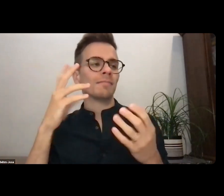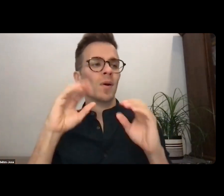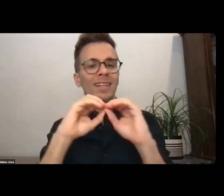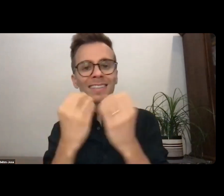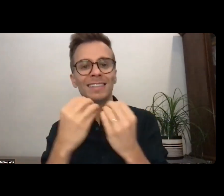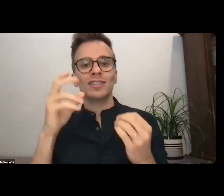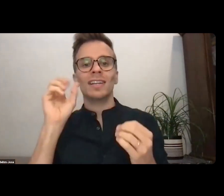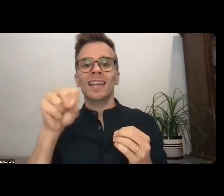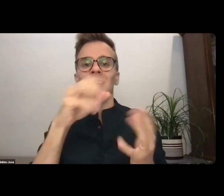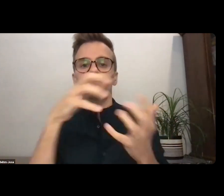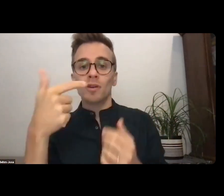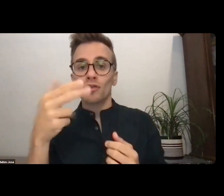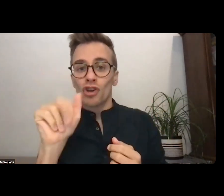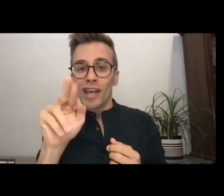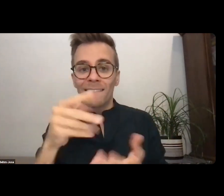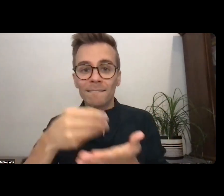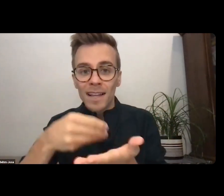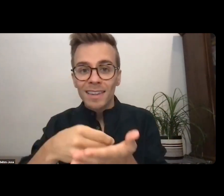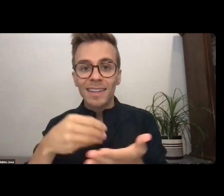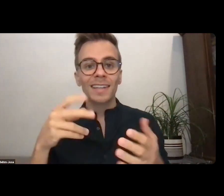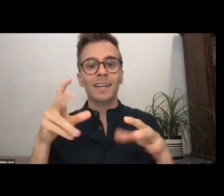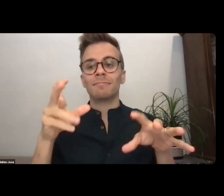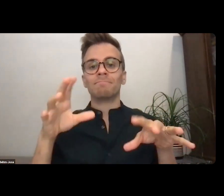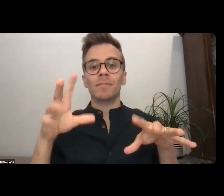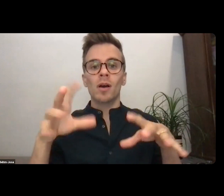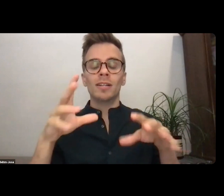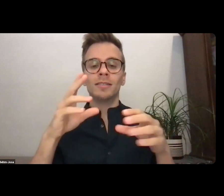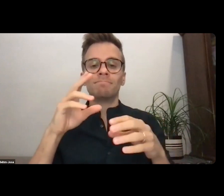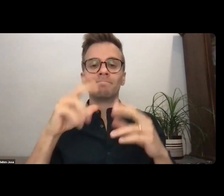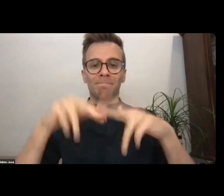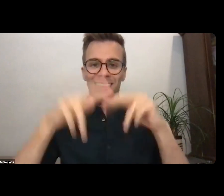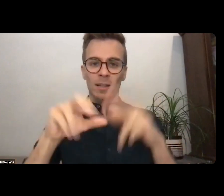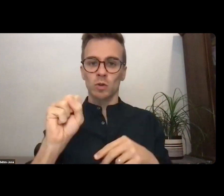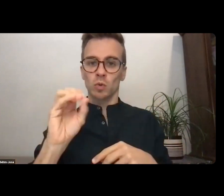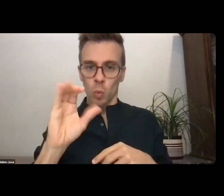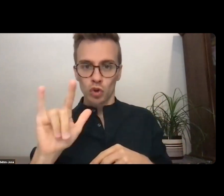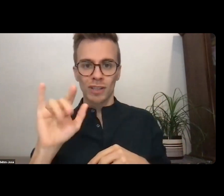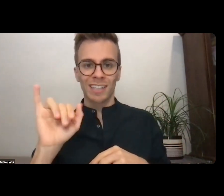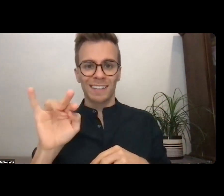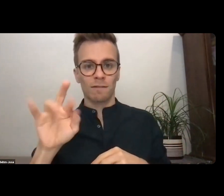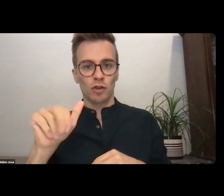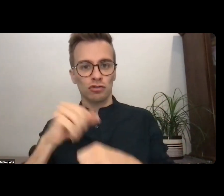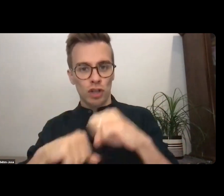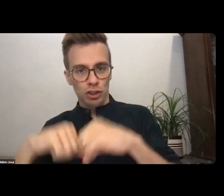Based on that, other organizations can get grant funding, and they can also build out